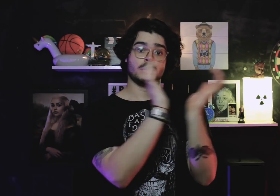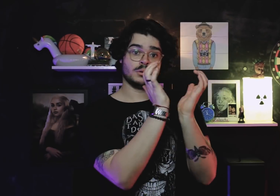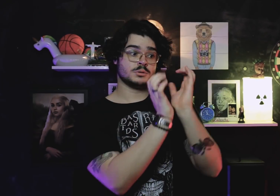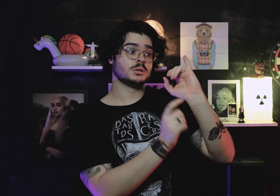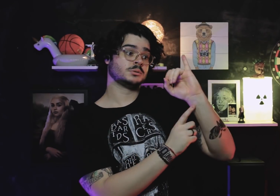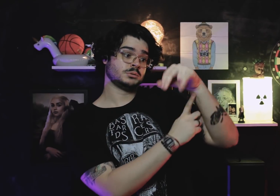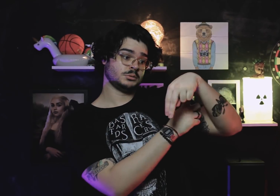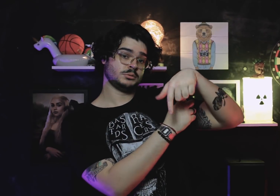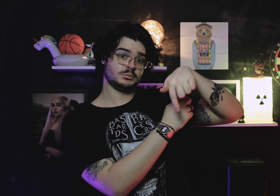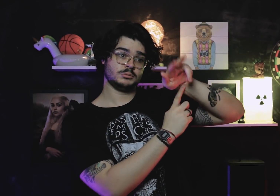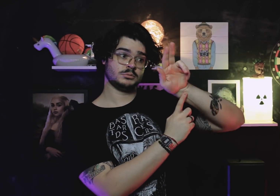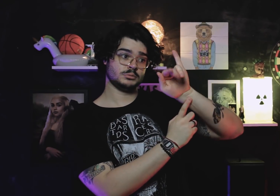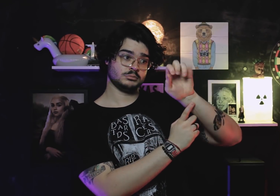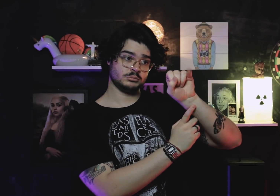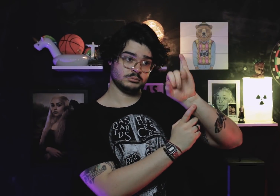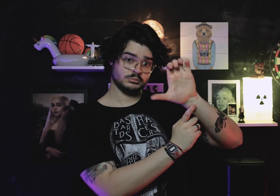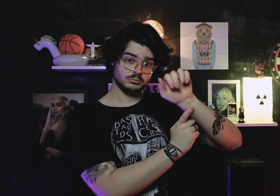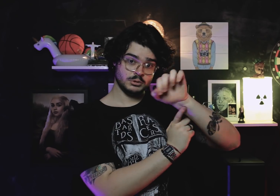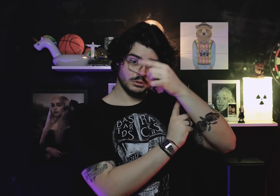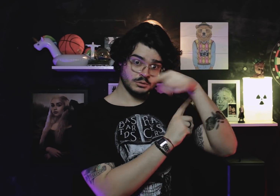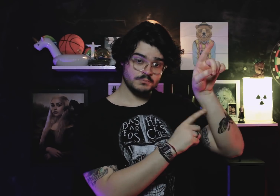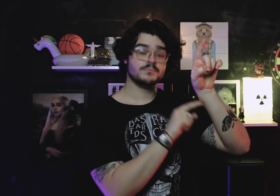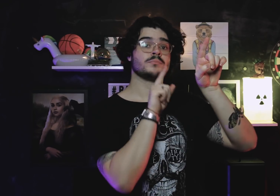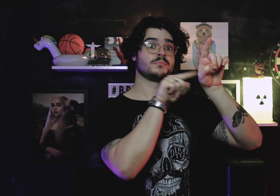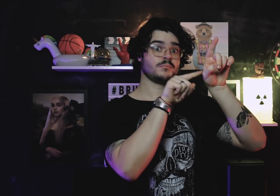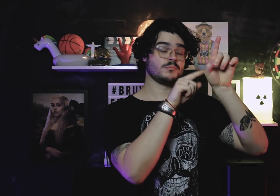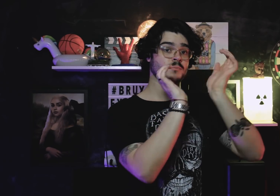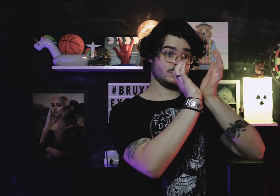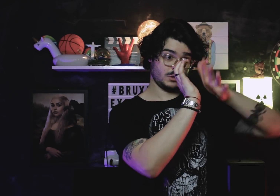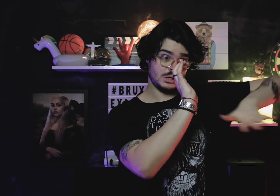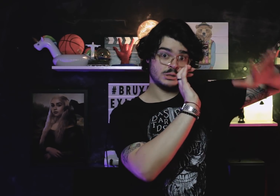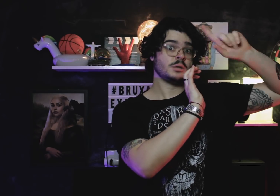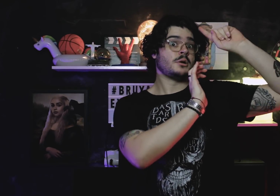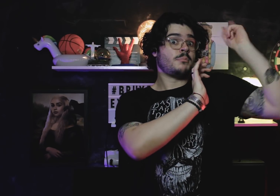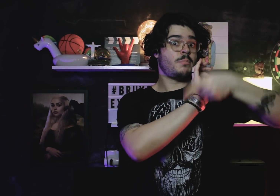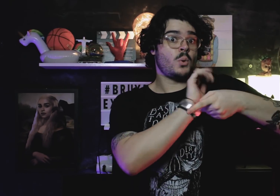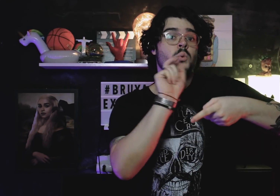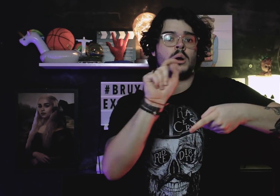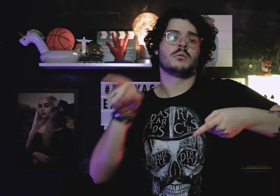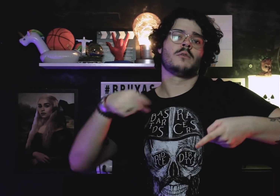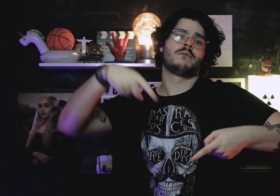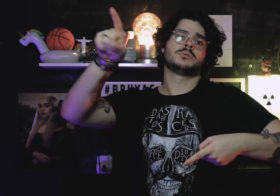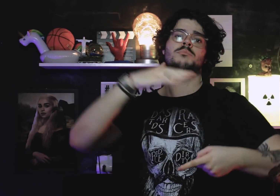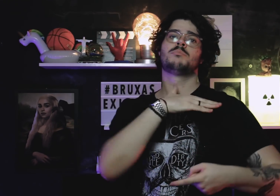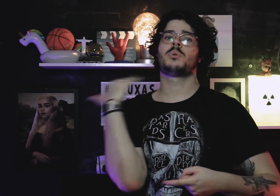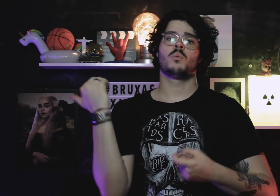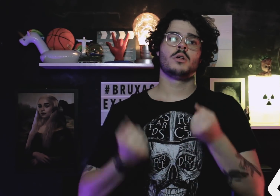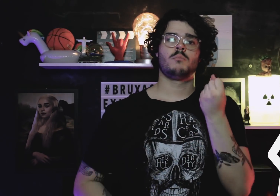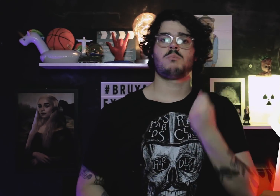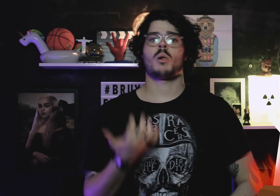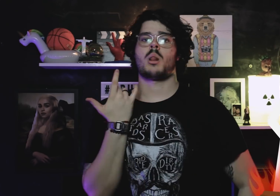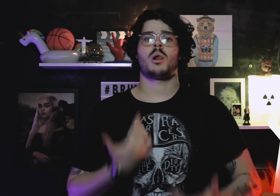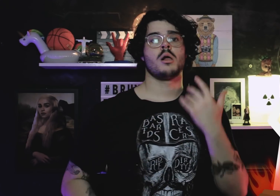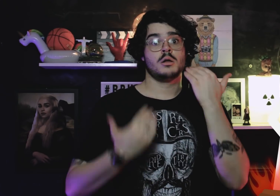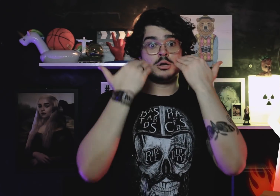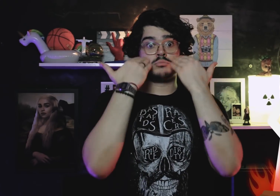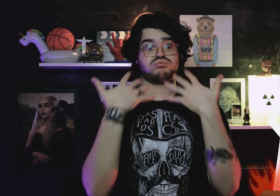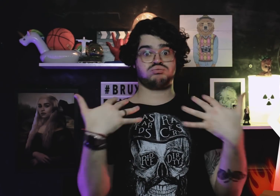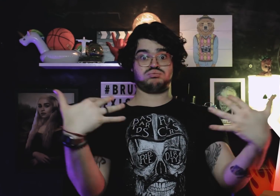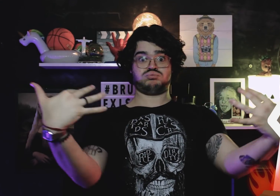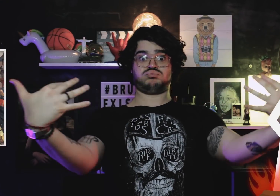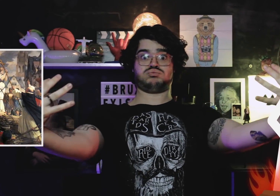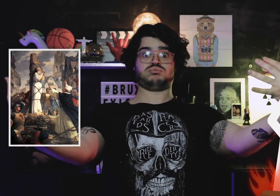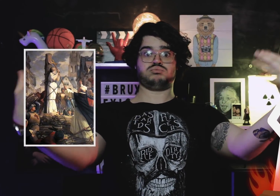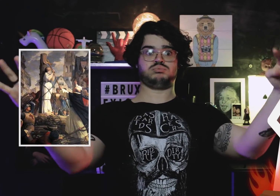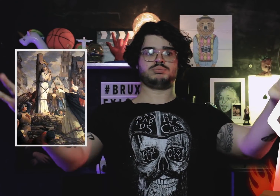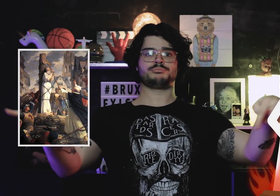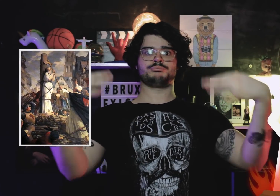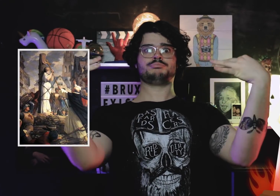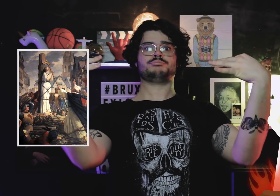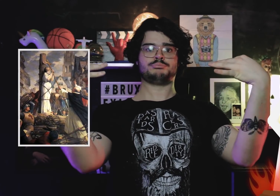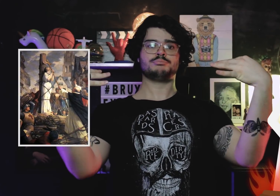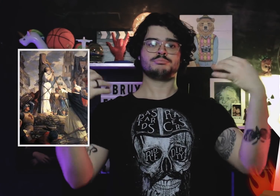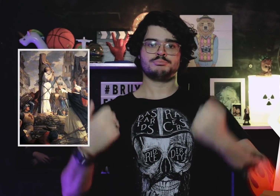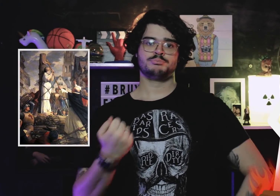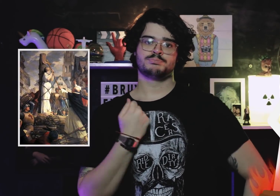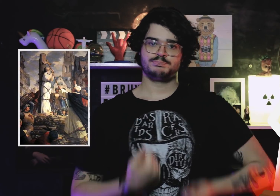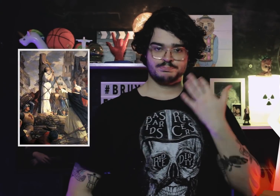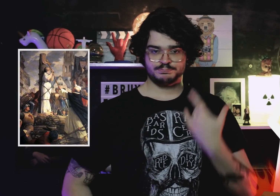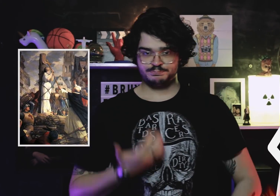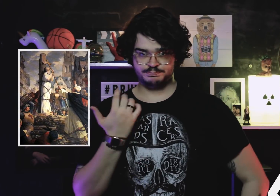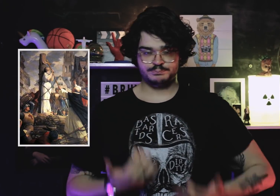and the Inquisition publicly condemned her to death at the stake, at the age of 19,